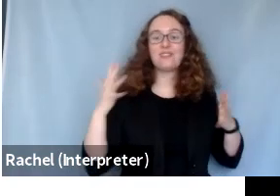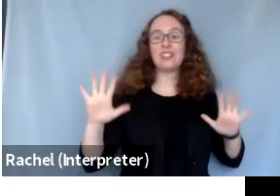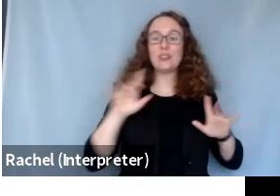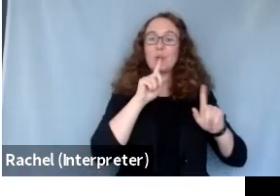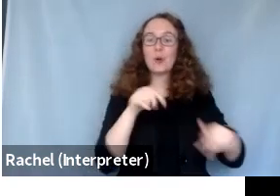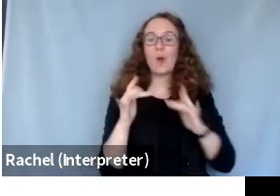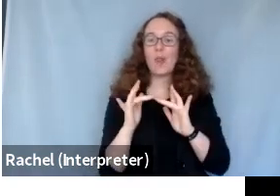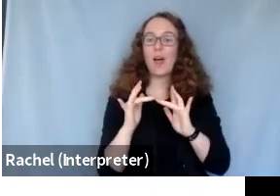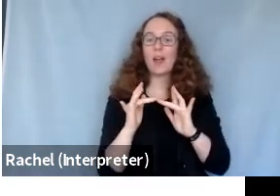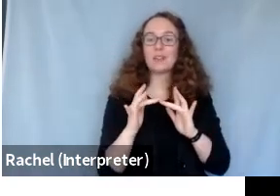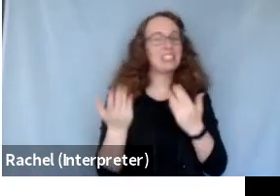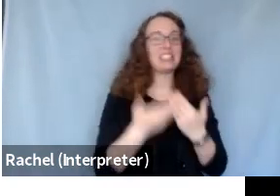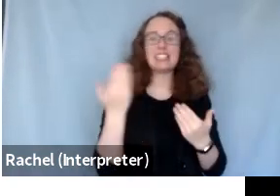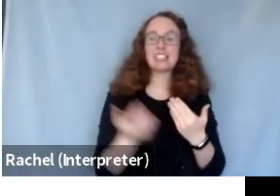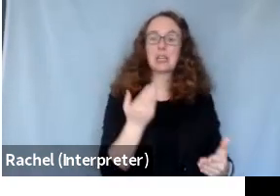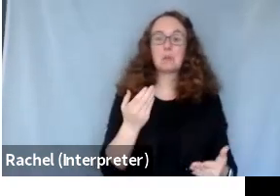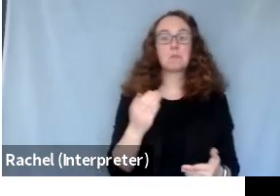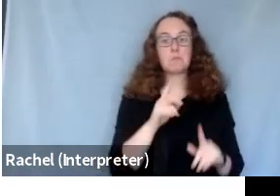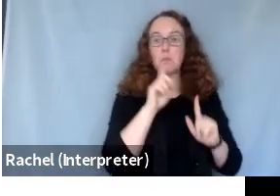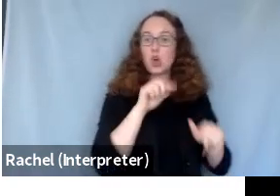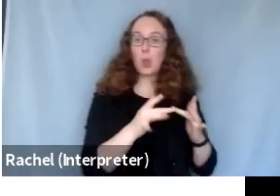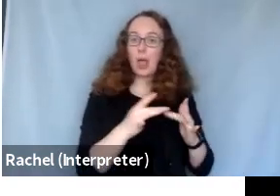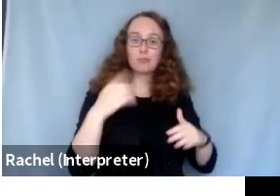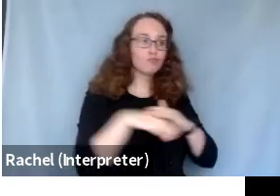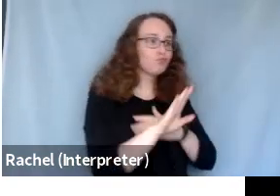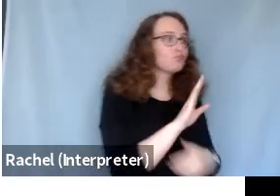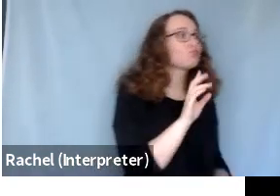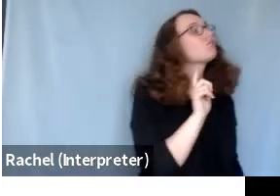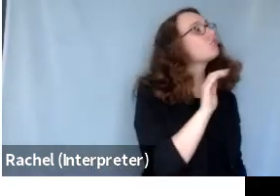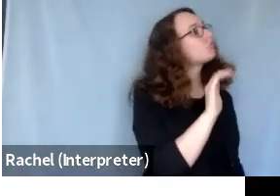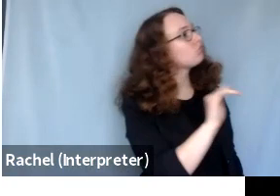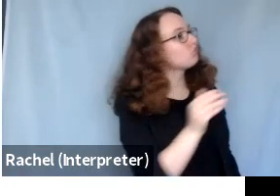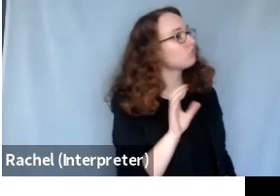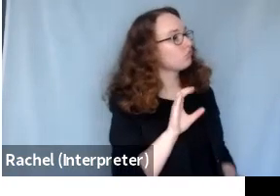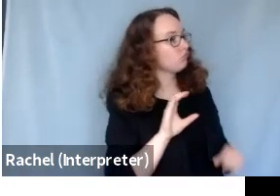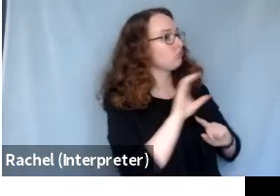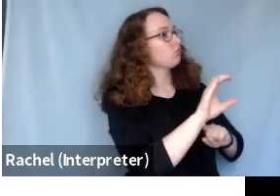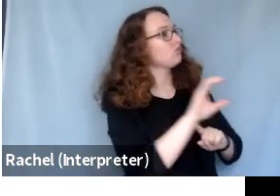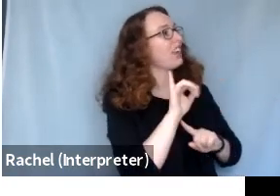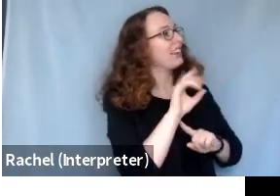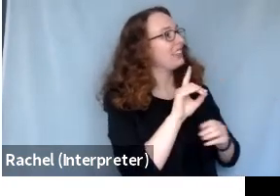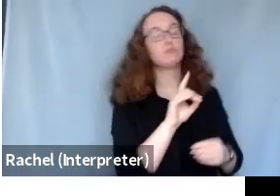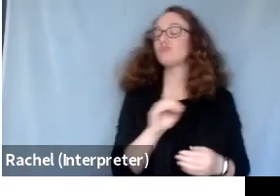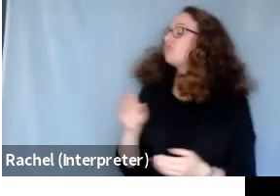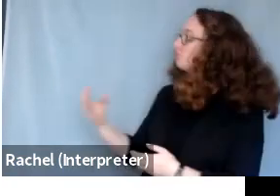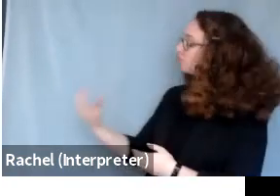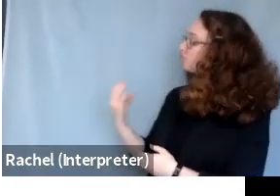the way. Also in the rear, we know that this campus has a lot of, not only financial aid students,